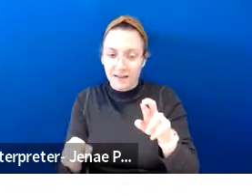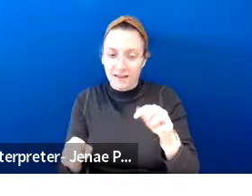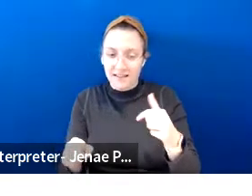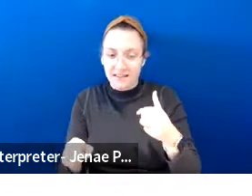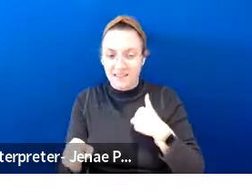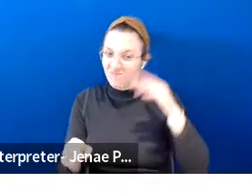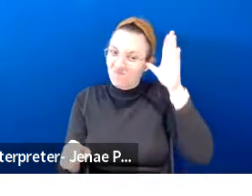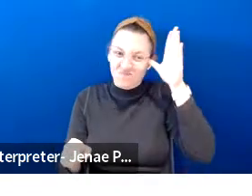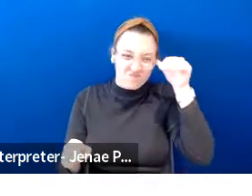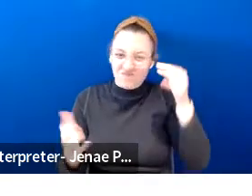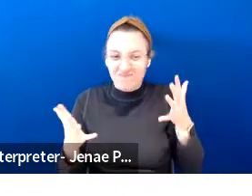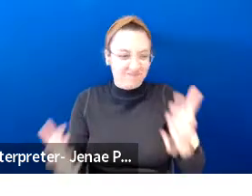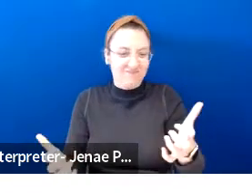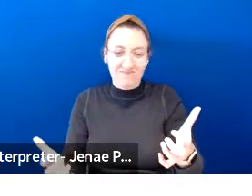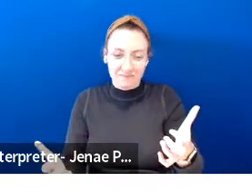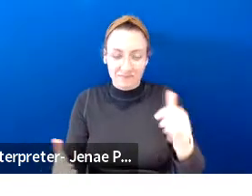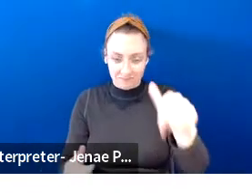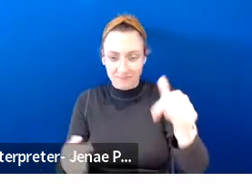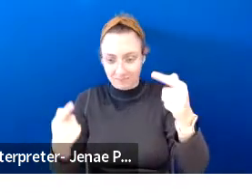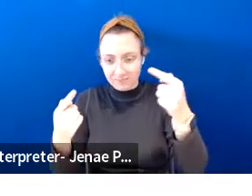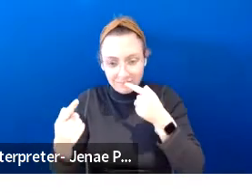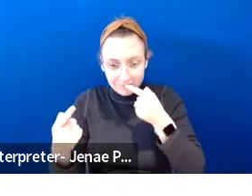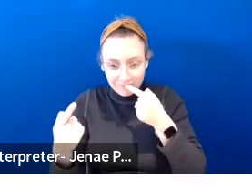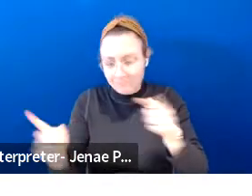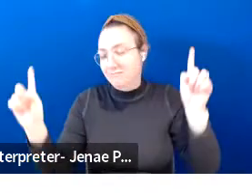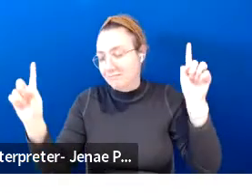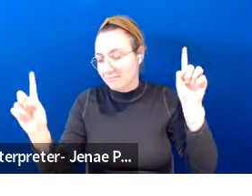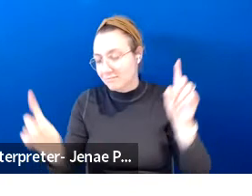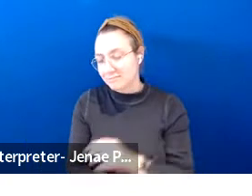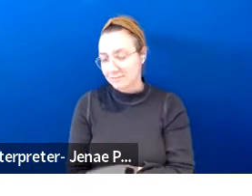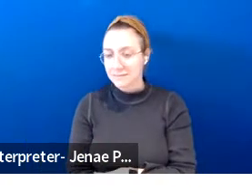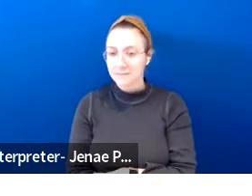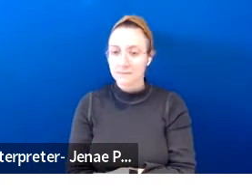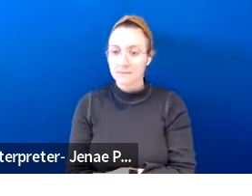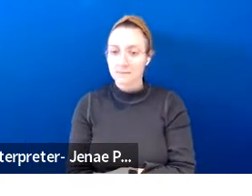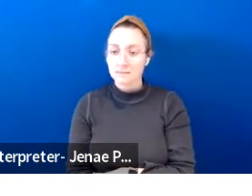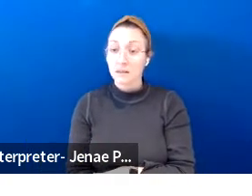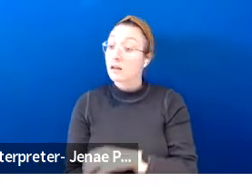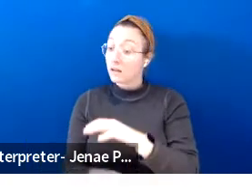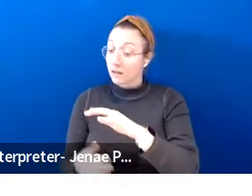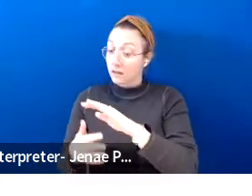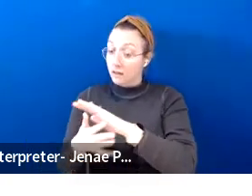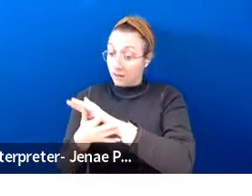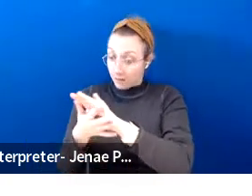to be able to achieve that. And those together are is hope.